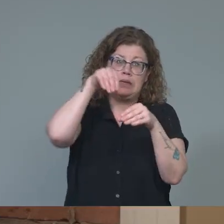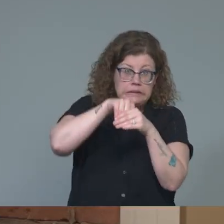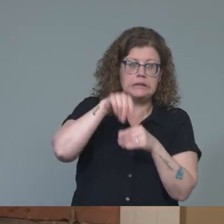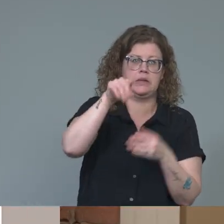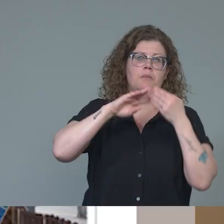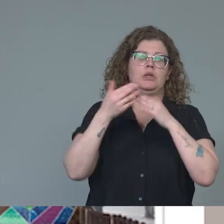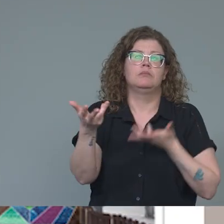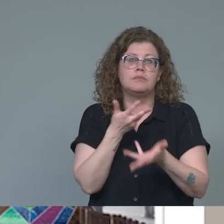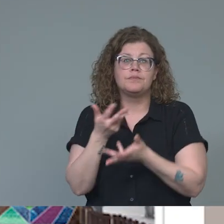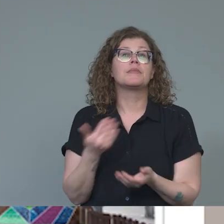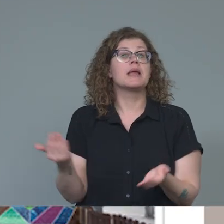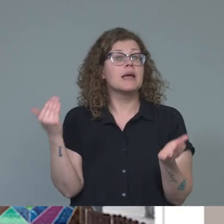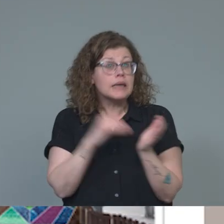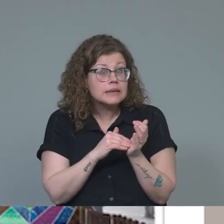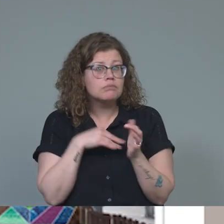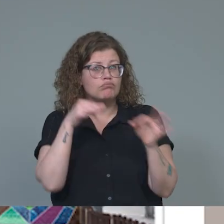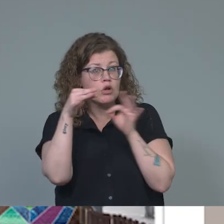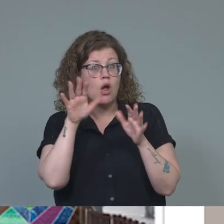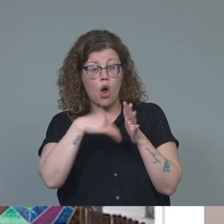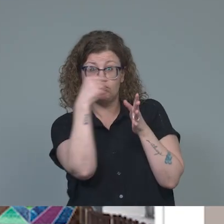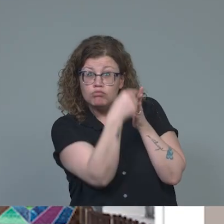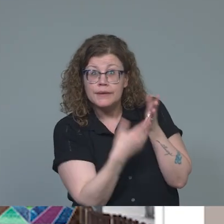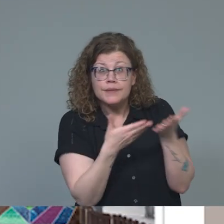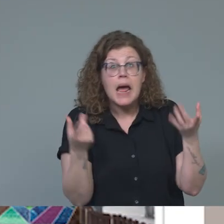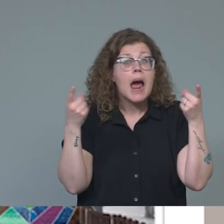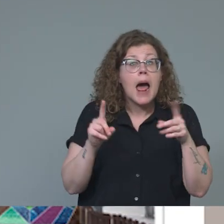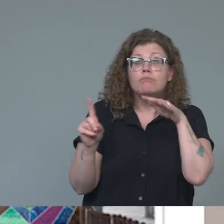Research, meetings and mentorship are still a really big part of engagement. So again,